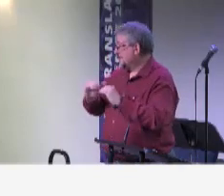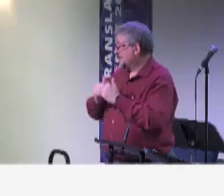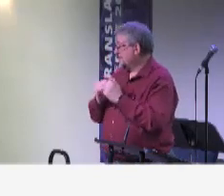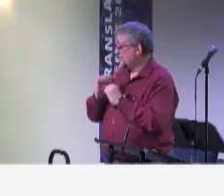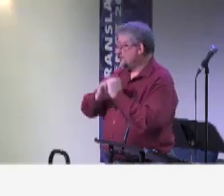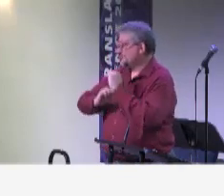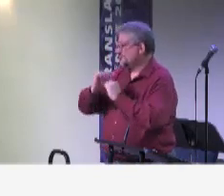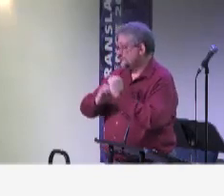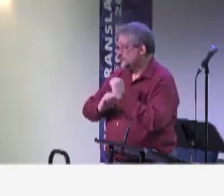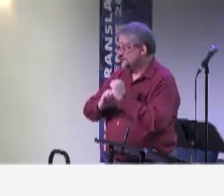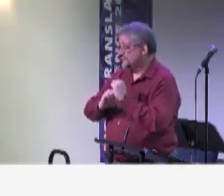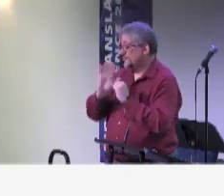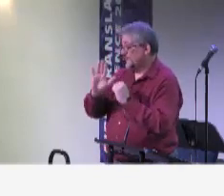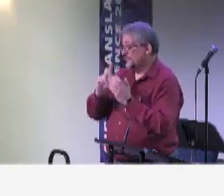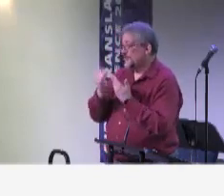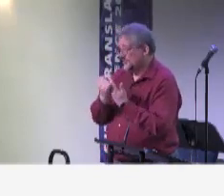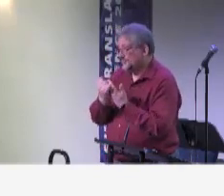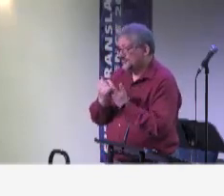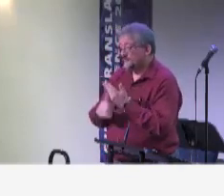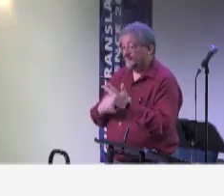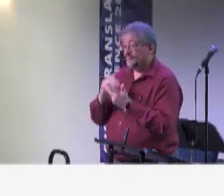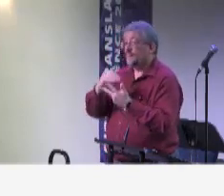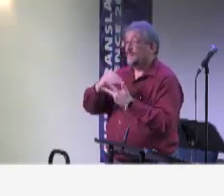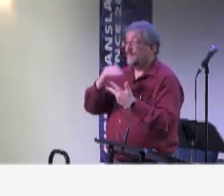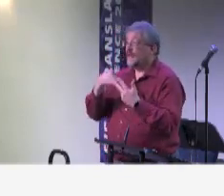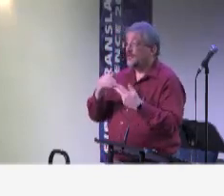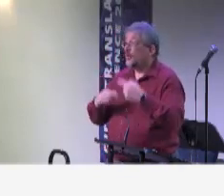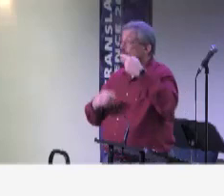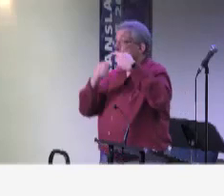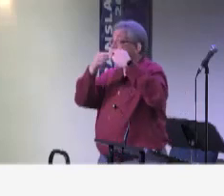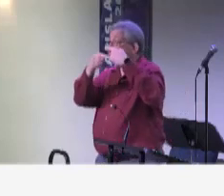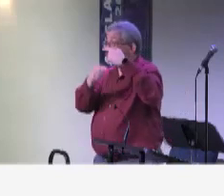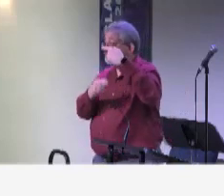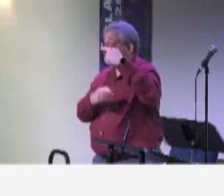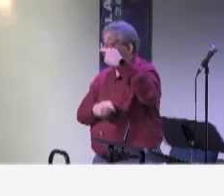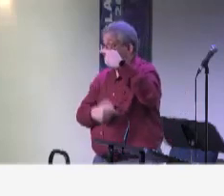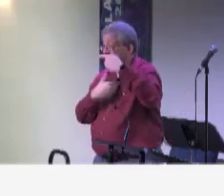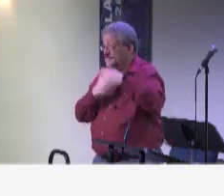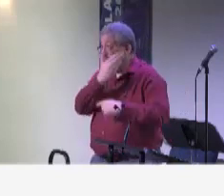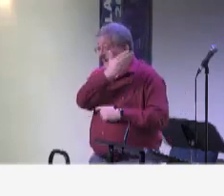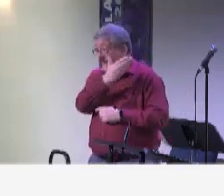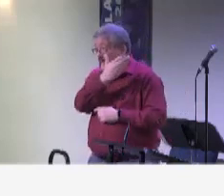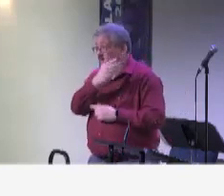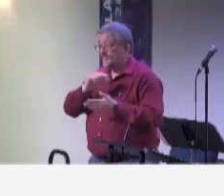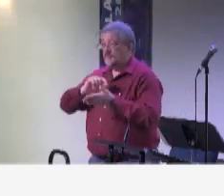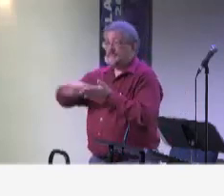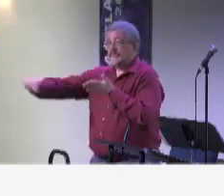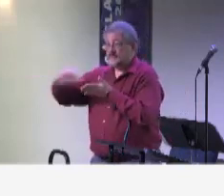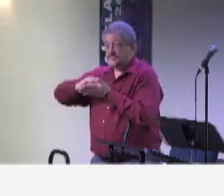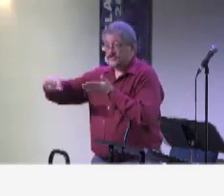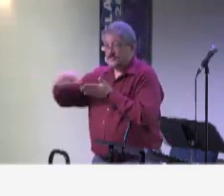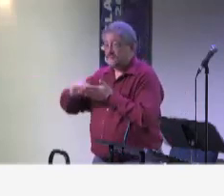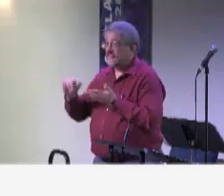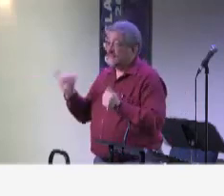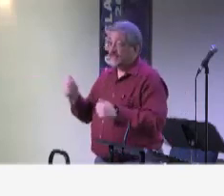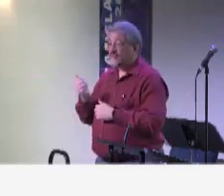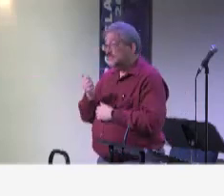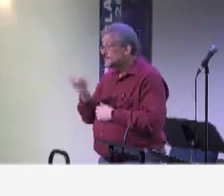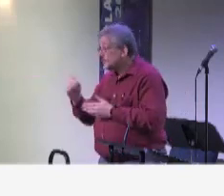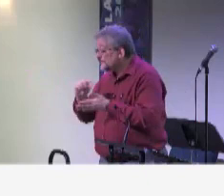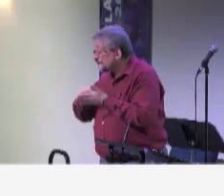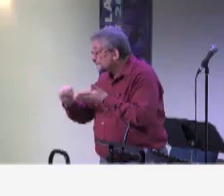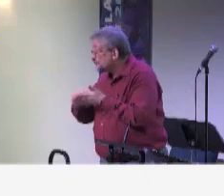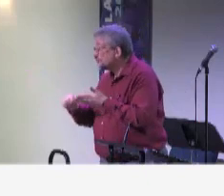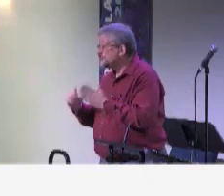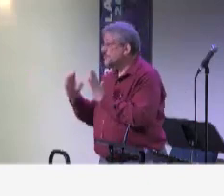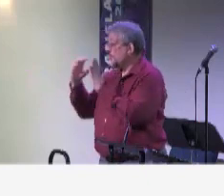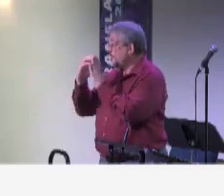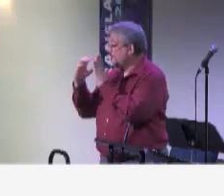So however the team determines that they want to structure the project. Below that, you will see the portion for passages.